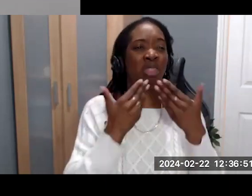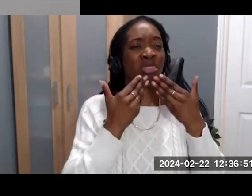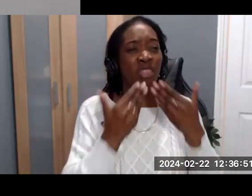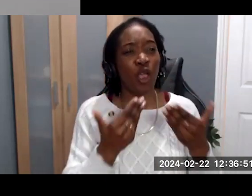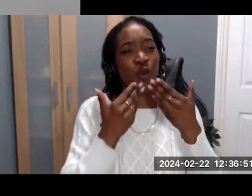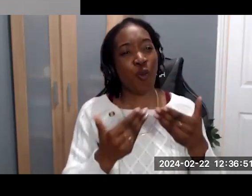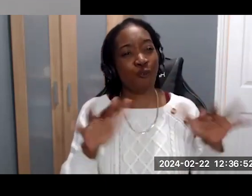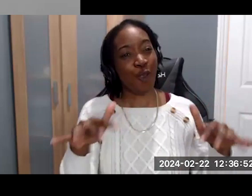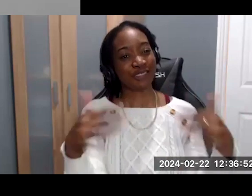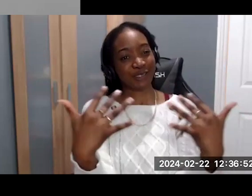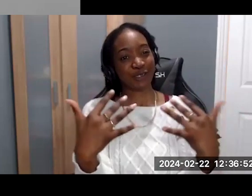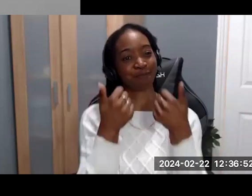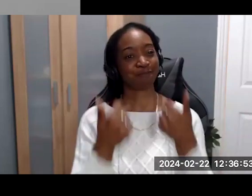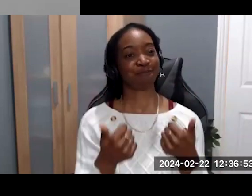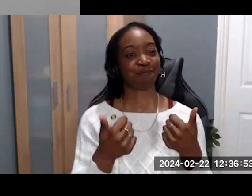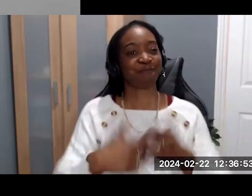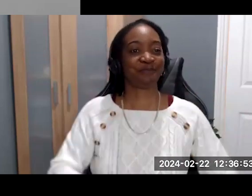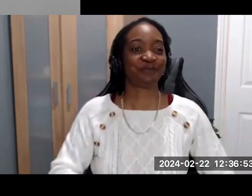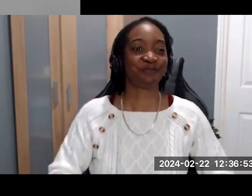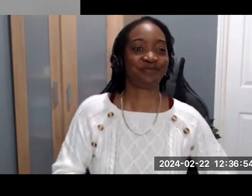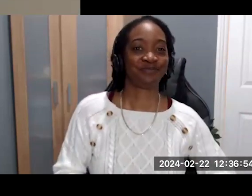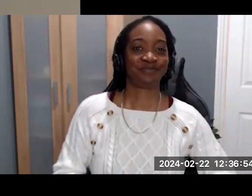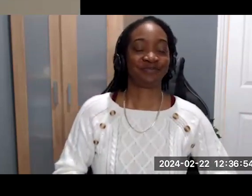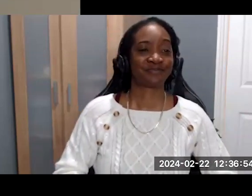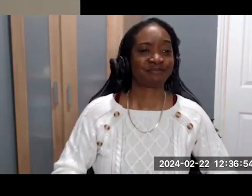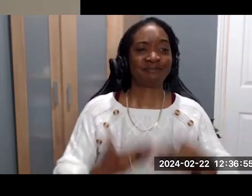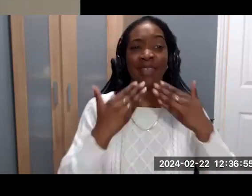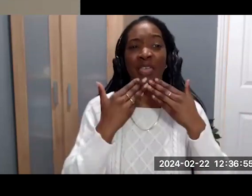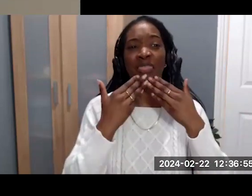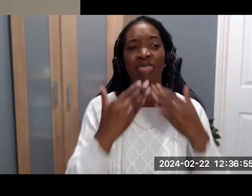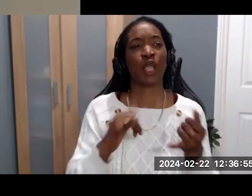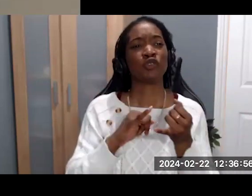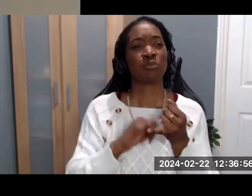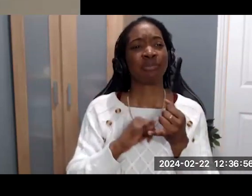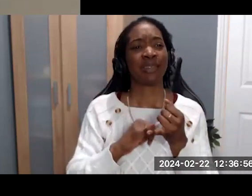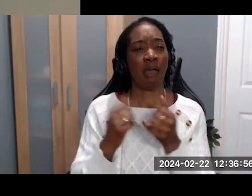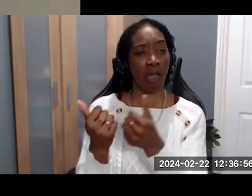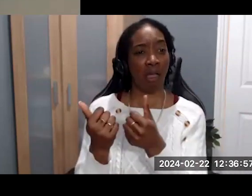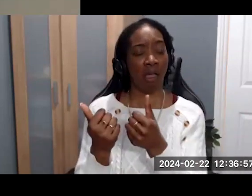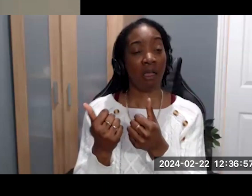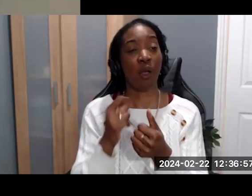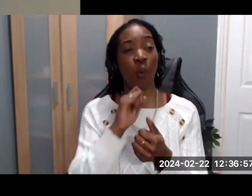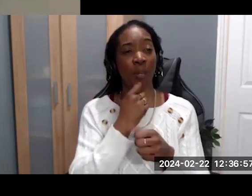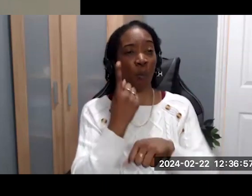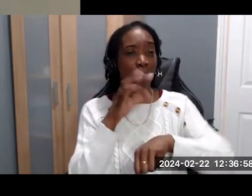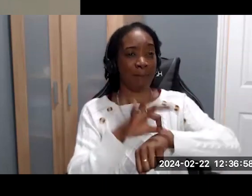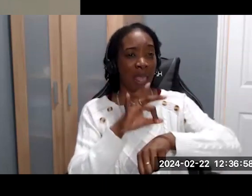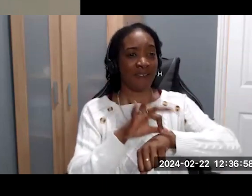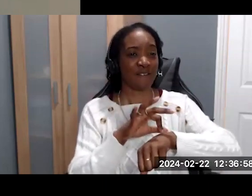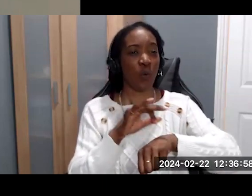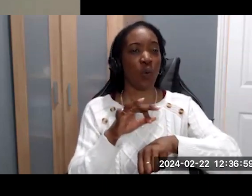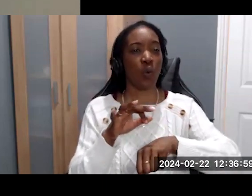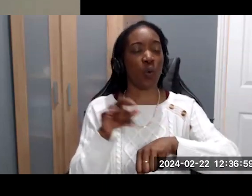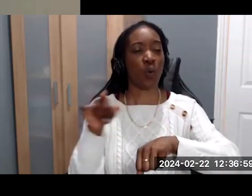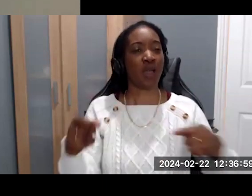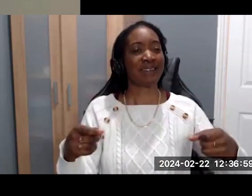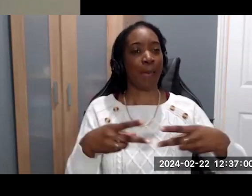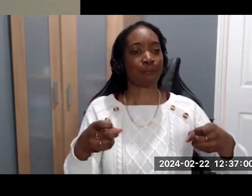attention thank you Sabrina um I'm just going to take a moment for our uh captioner's to hand